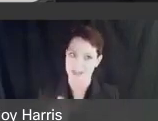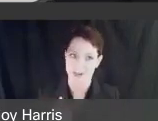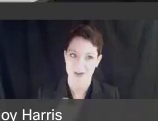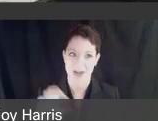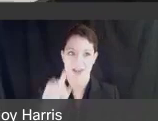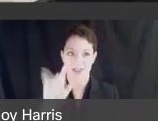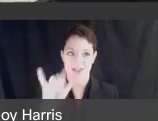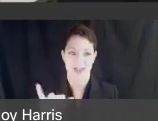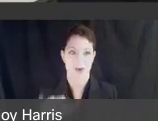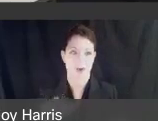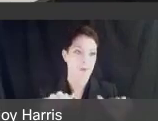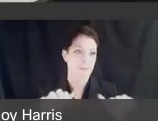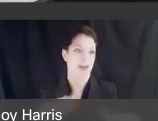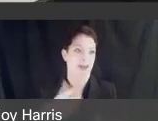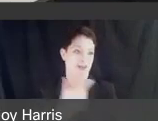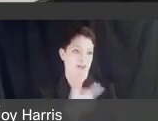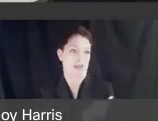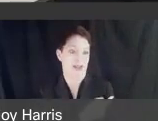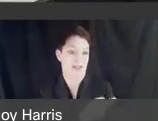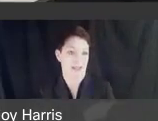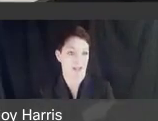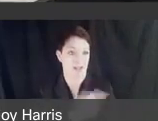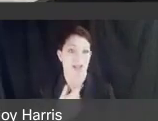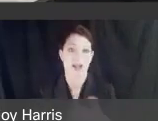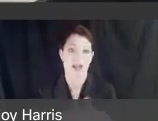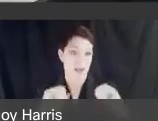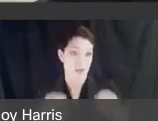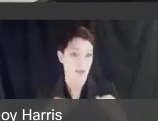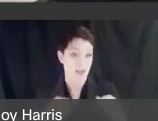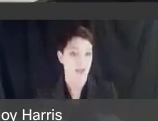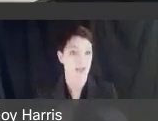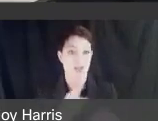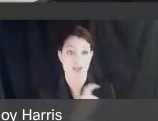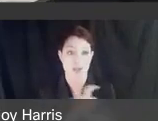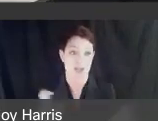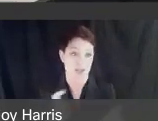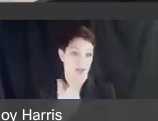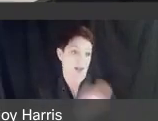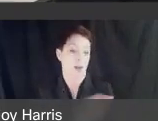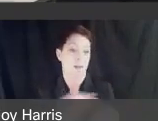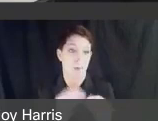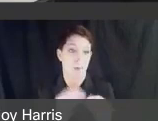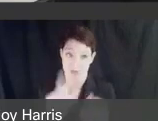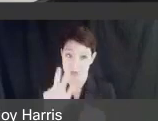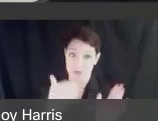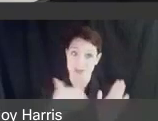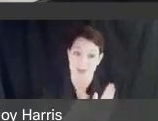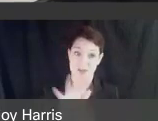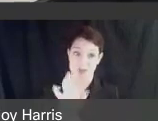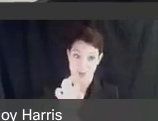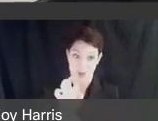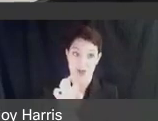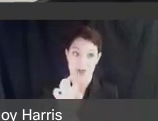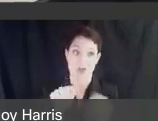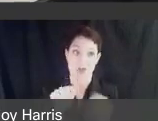vaccination sites have the capacity to deliver more than 23,400 doses in a week but that was the